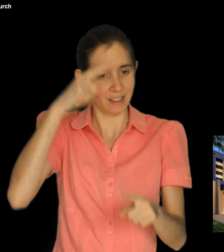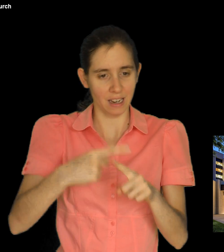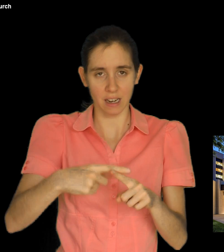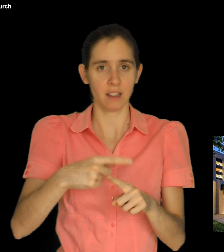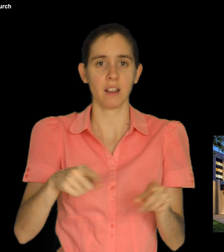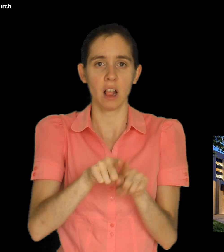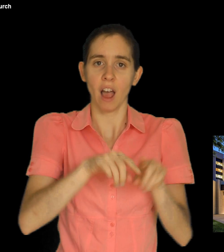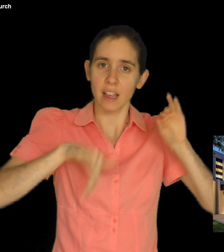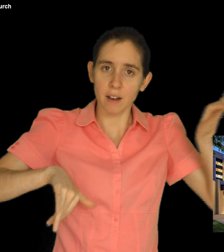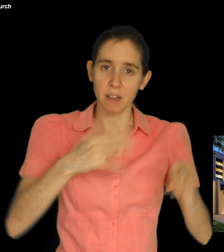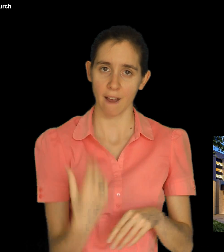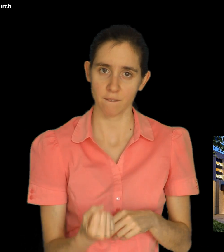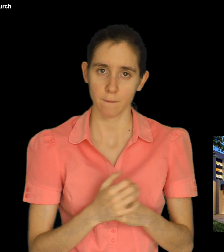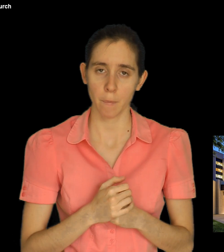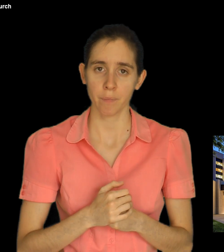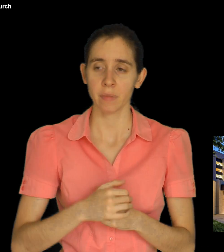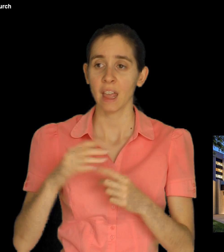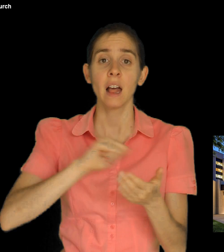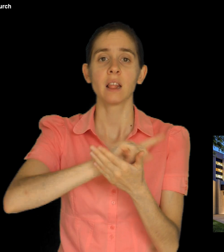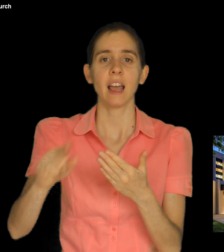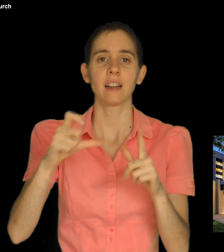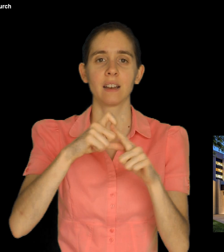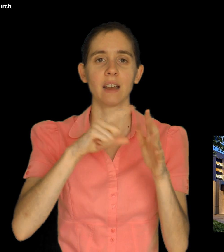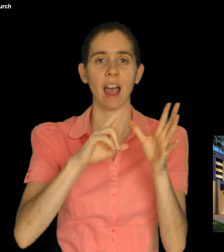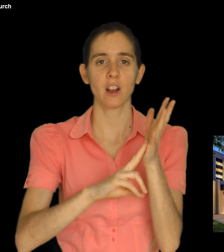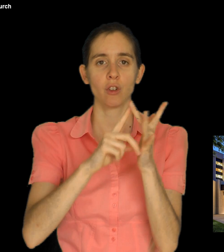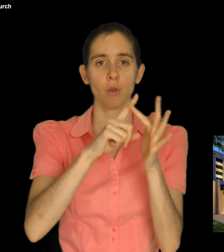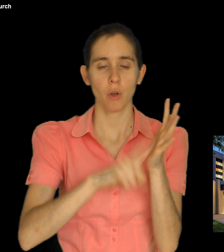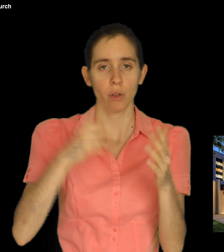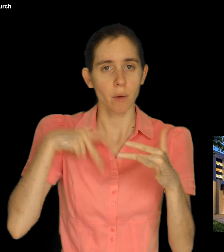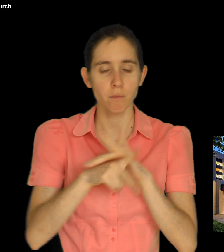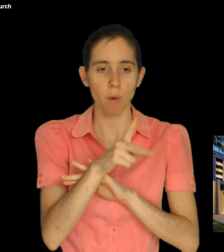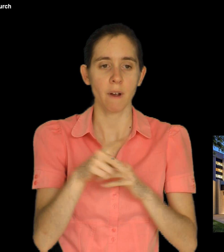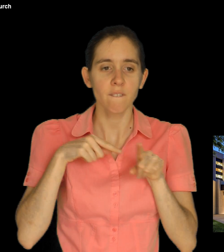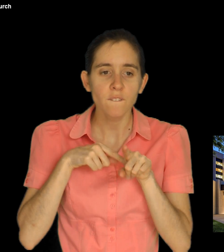Daniel a prophet followed a similar plan, which brought health and longevity to